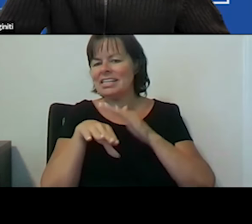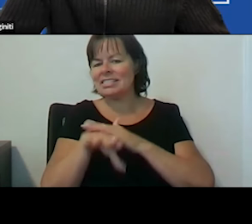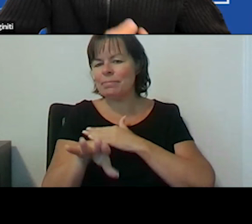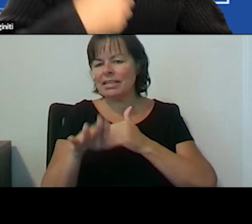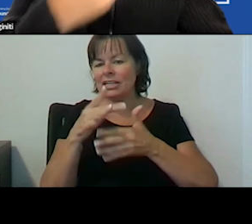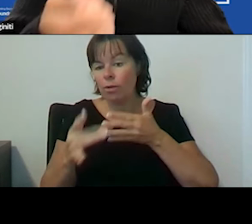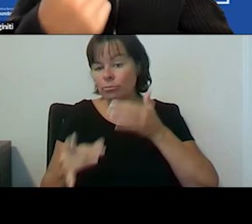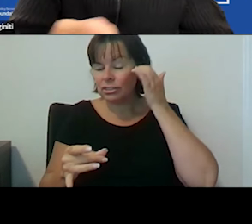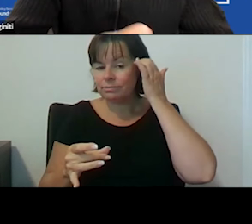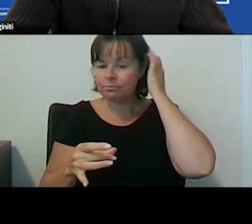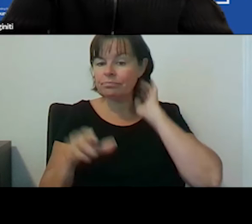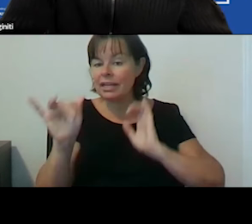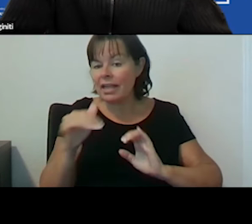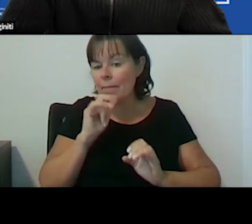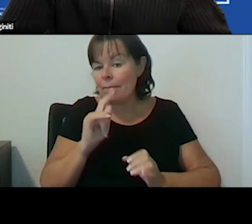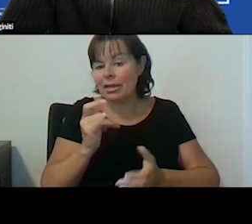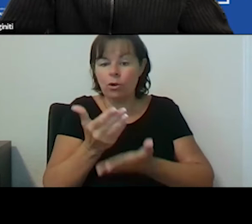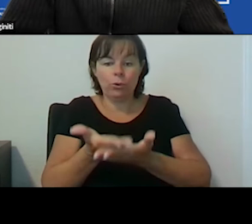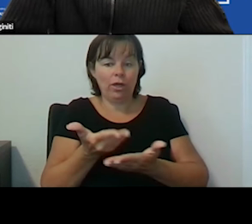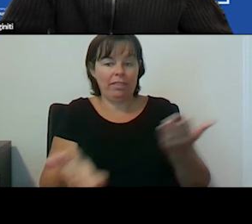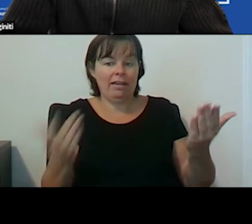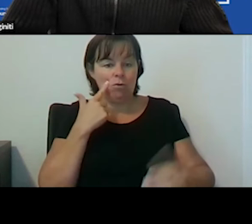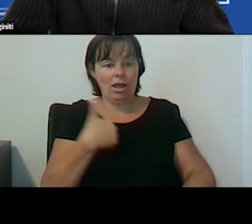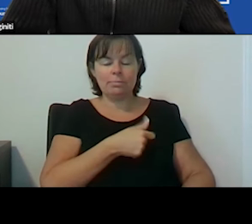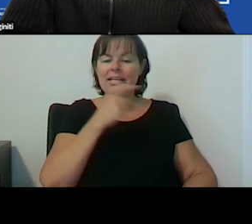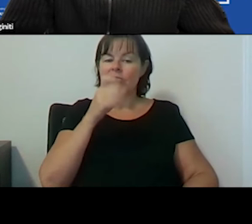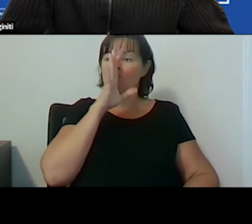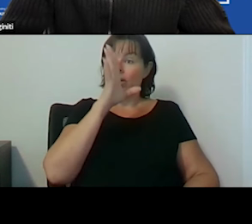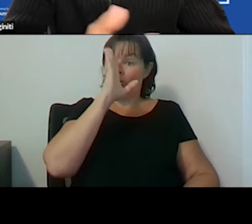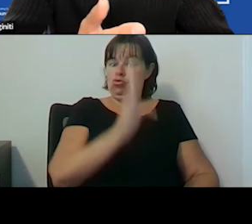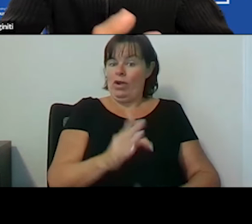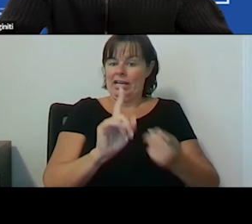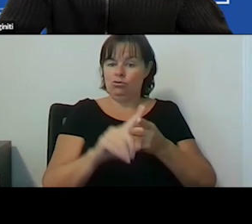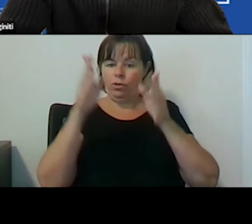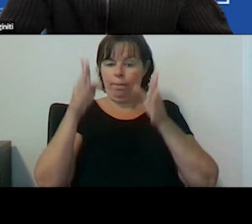us because talking directly to the people has been completely eye-opening there was a there